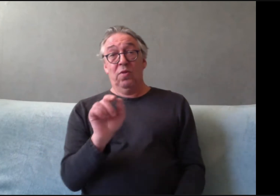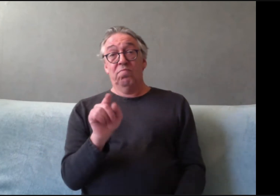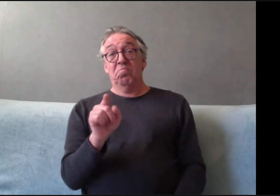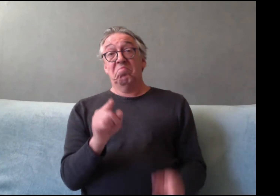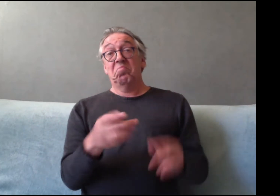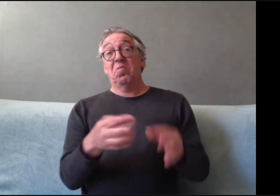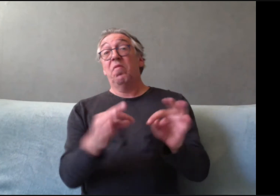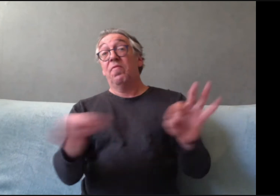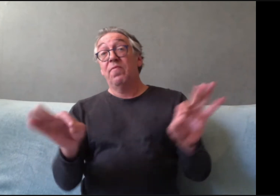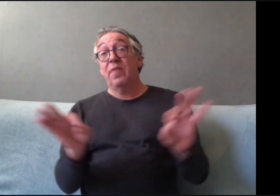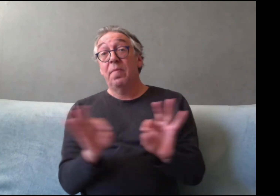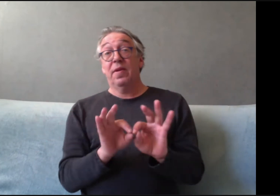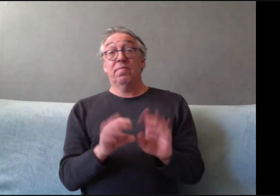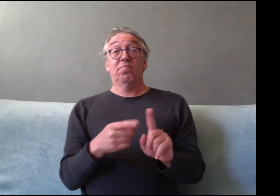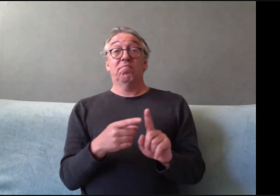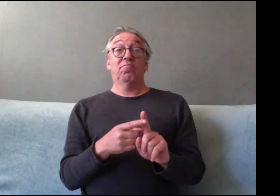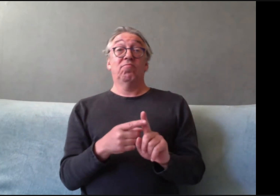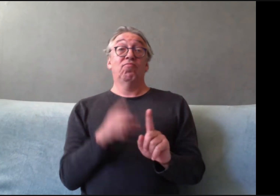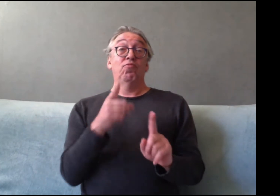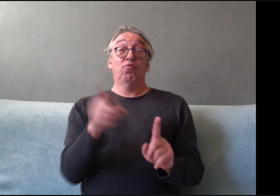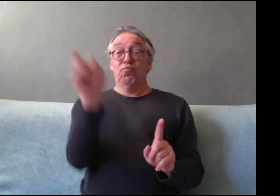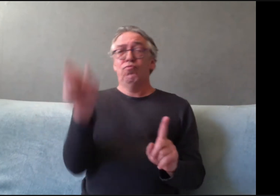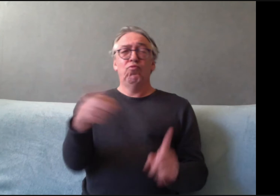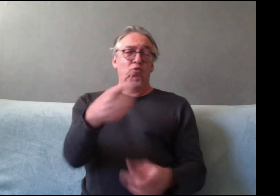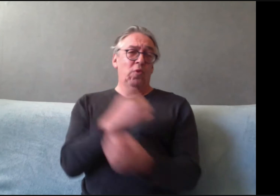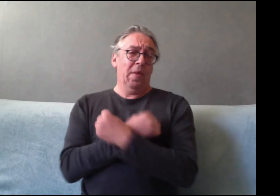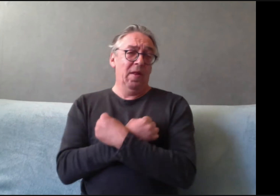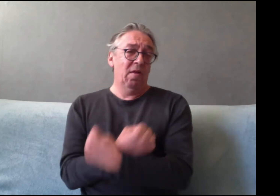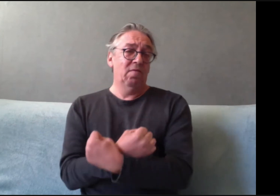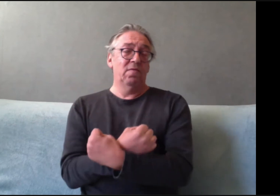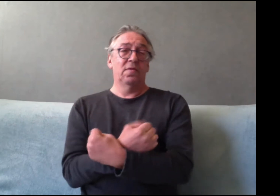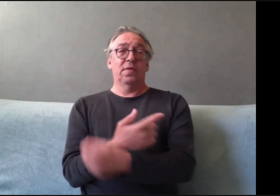our colleagues are safe, healthy and well.